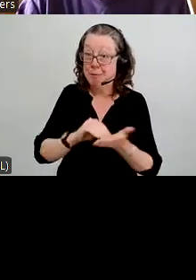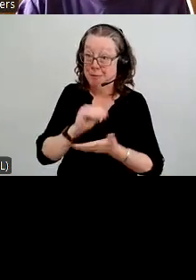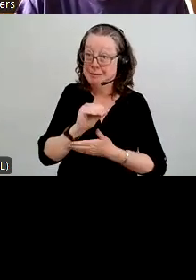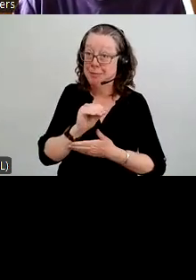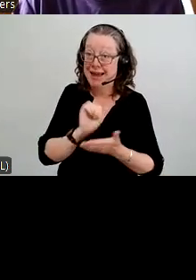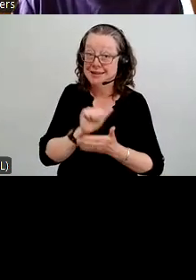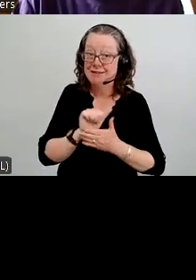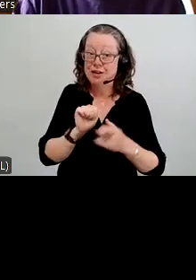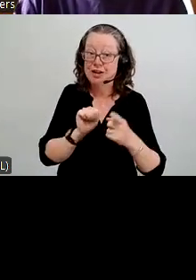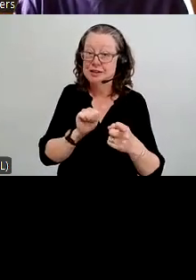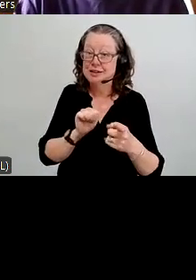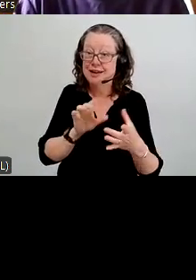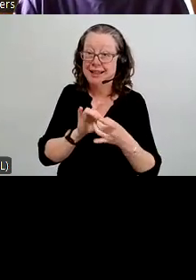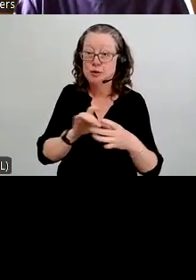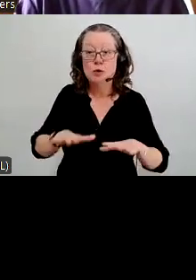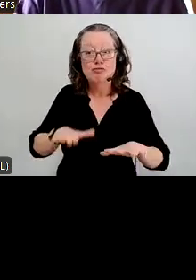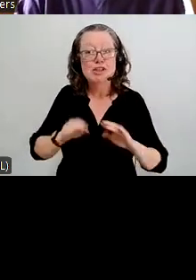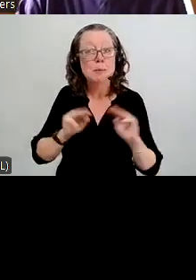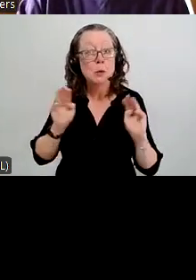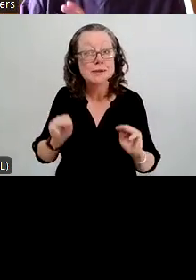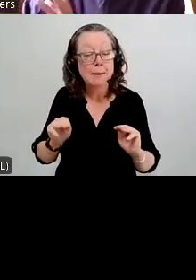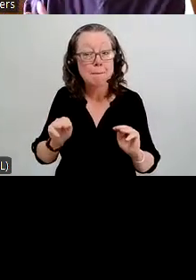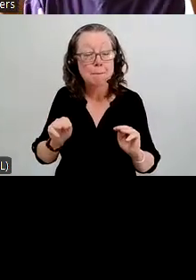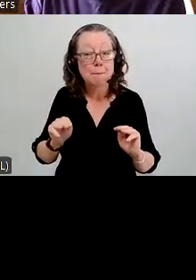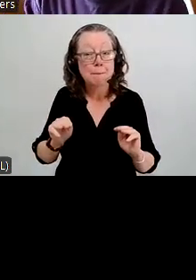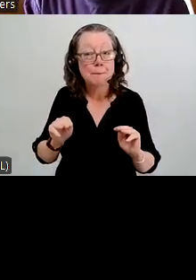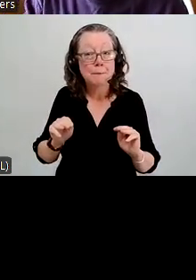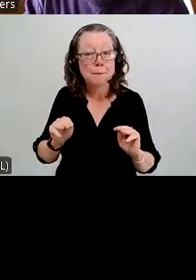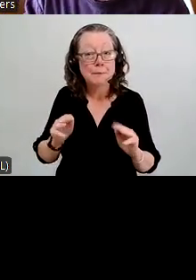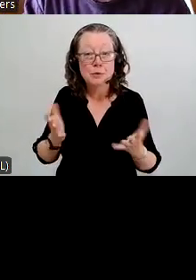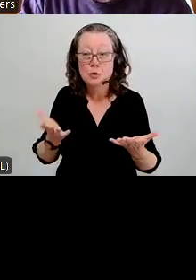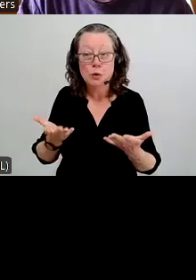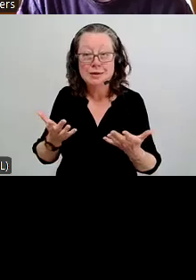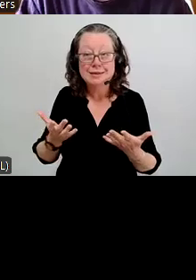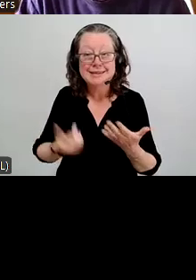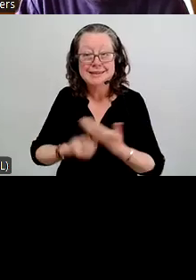and reality at the British Museum, and a five-star review from The Guardian.